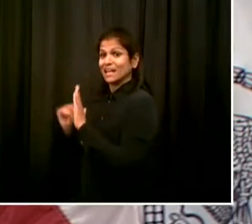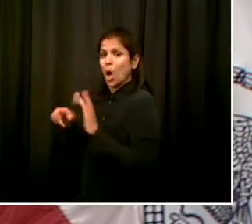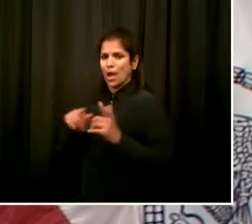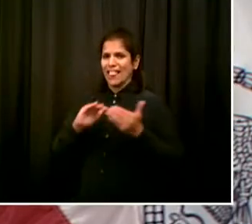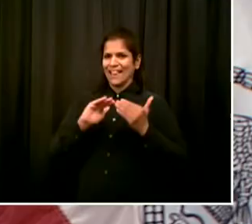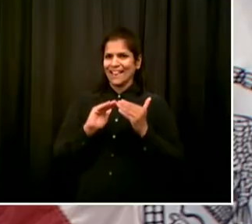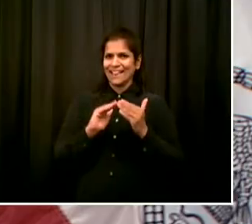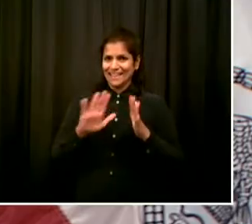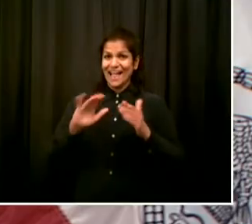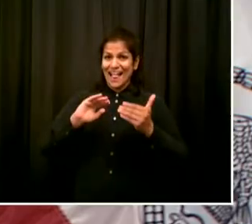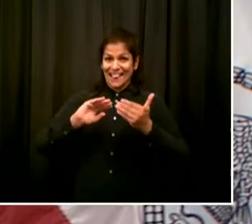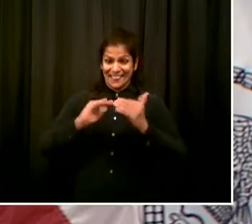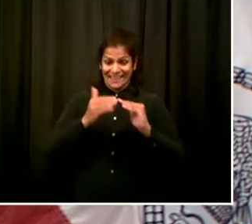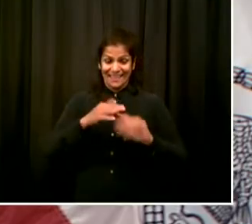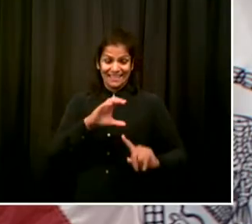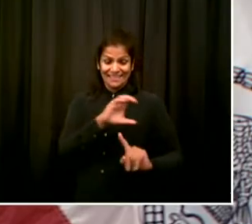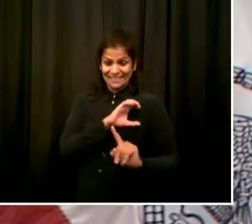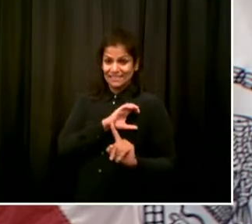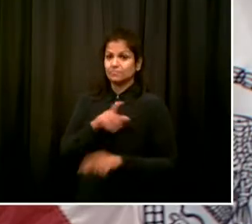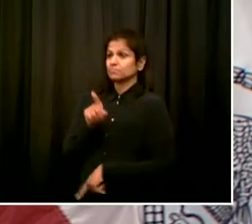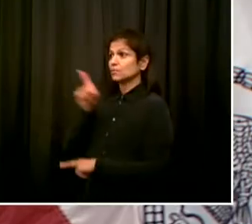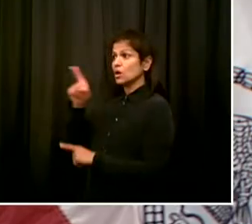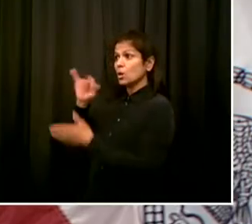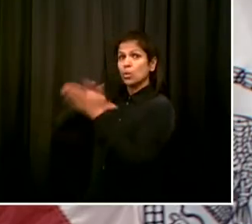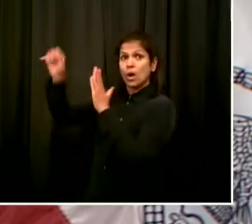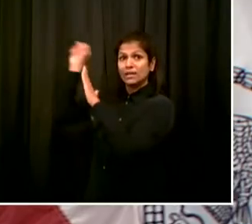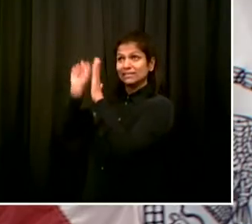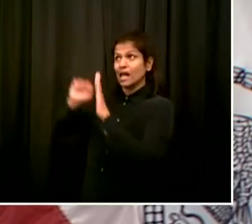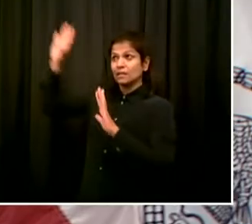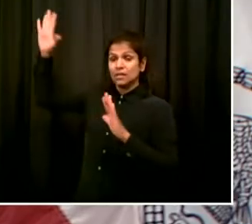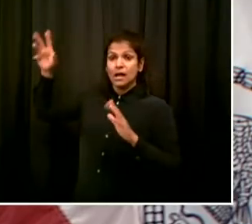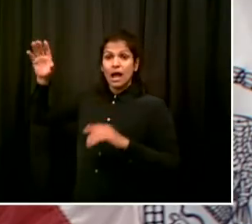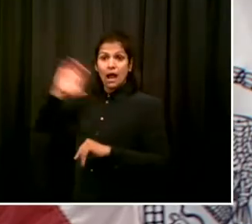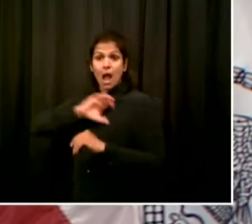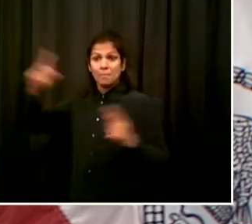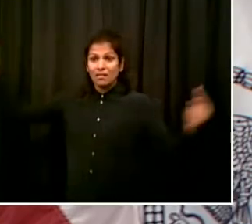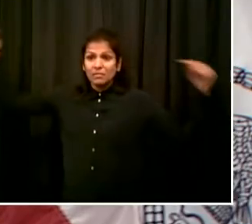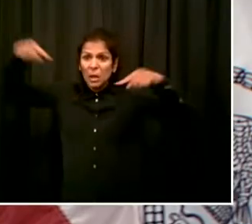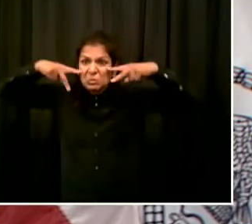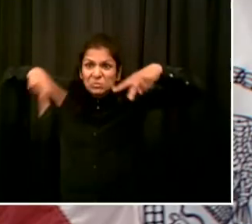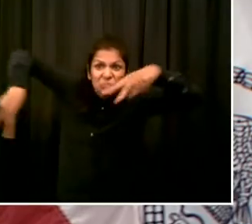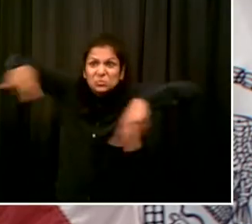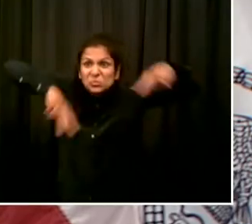DISTANCING. WE LEARNED THAT THROUGH EXPERIENCE AND WE IWLLNO T O D IT THAT WAY. I DON'T THINK